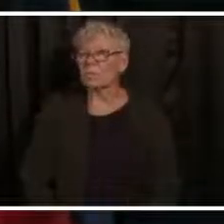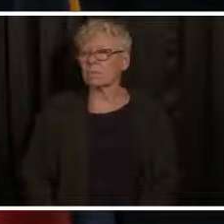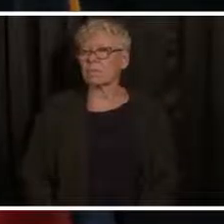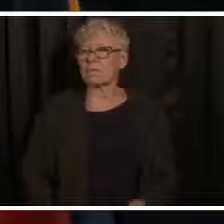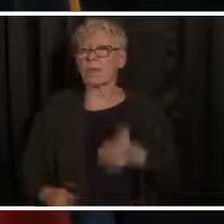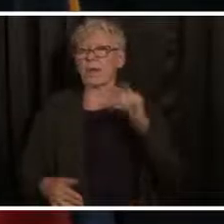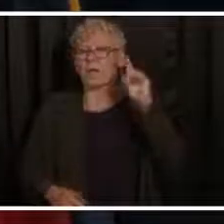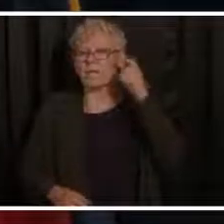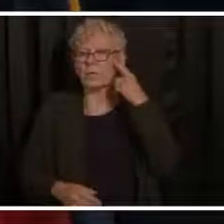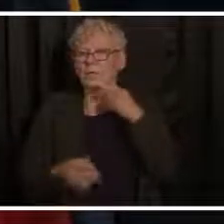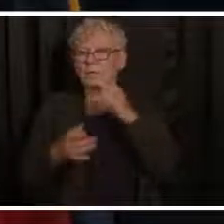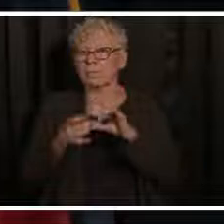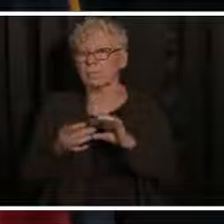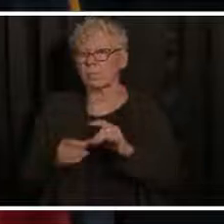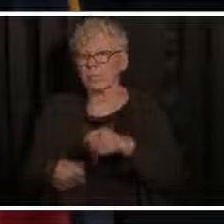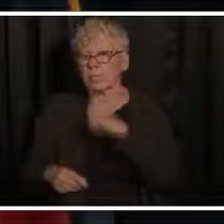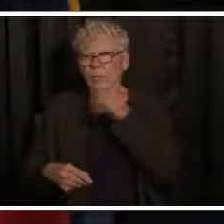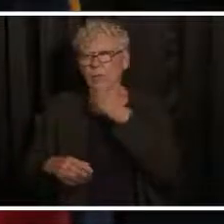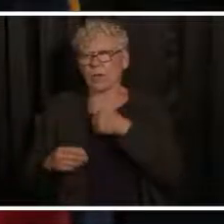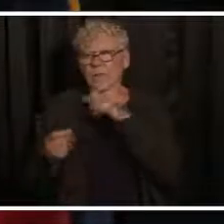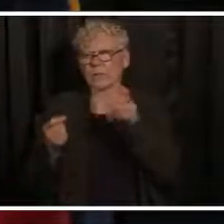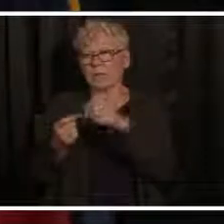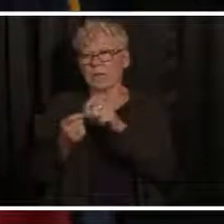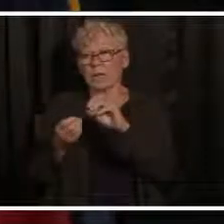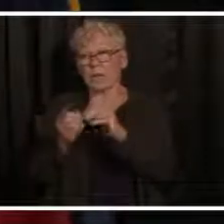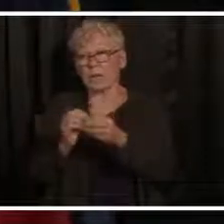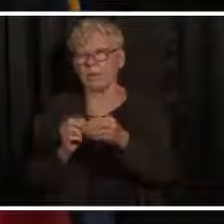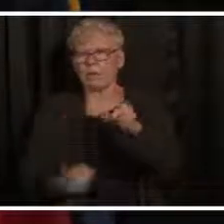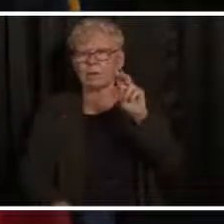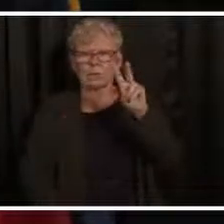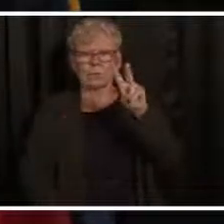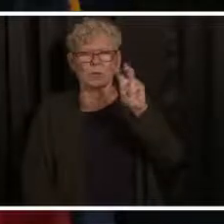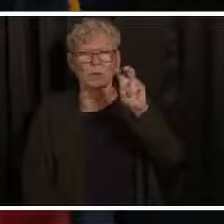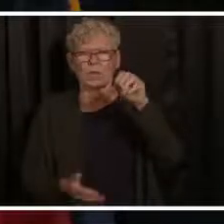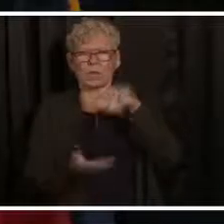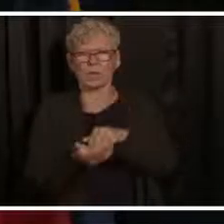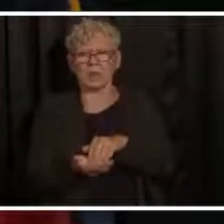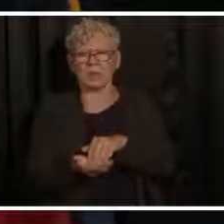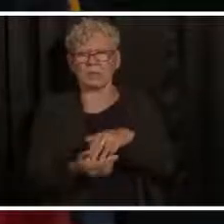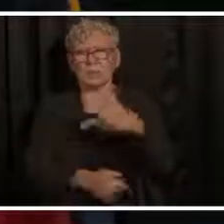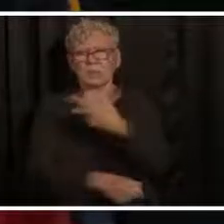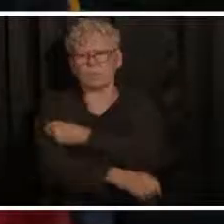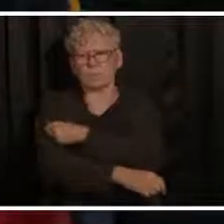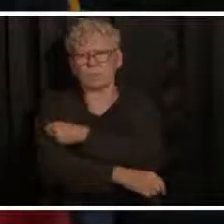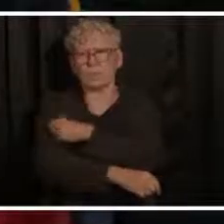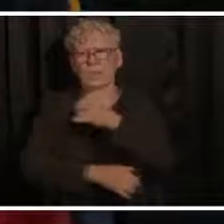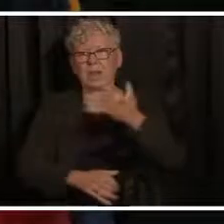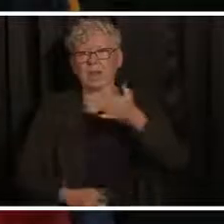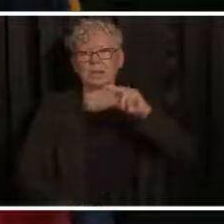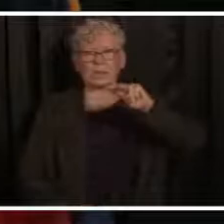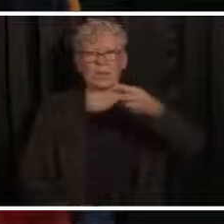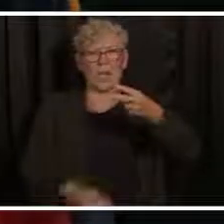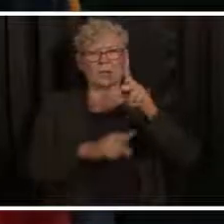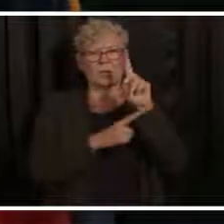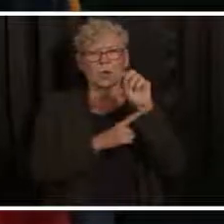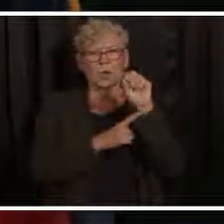we'll get you the exact number are a second doses for people that receive their first dose. Uh I expect that they will in